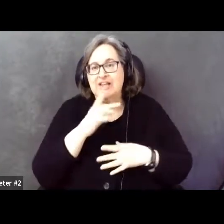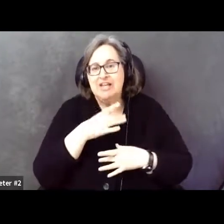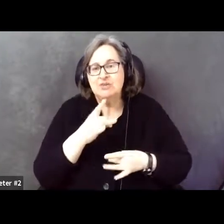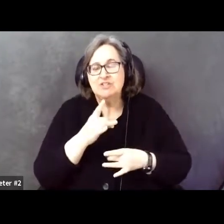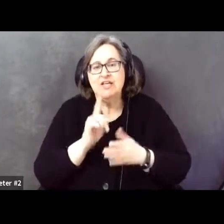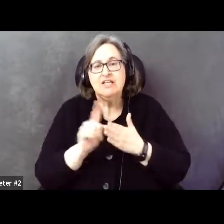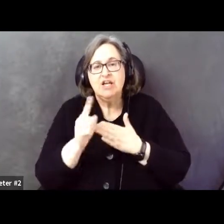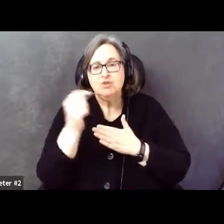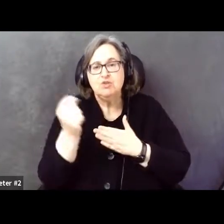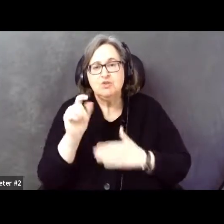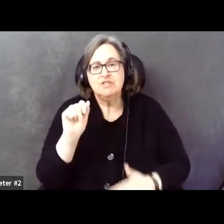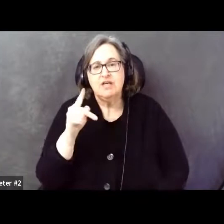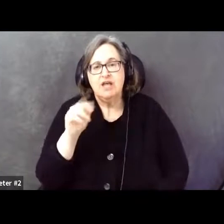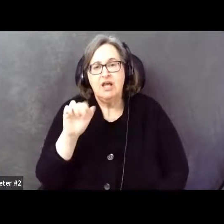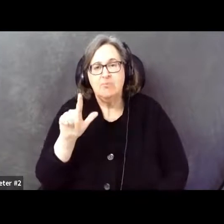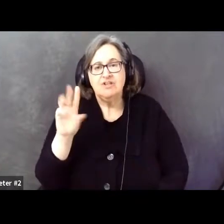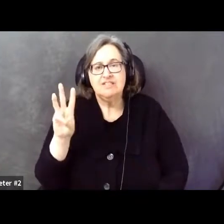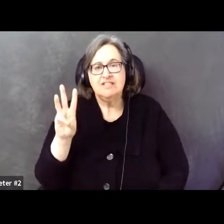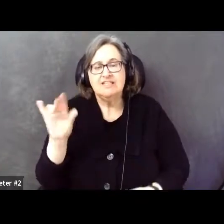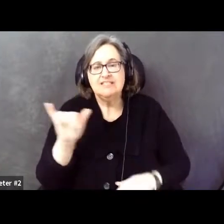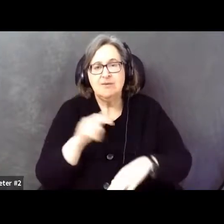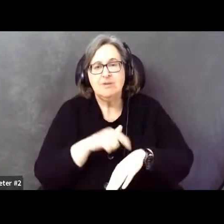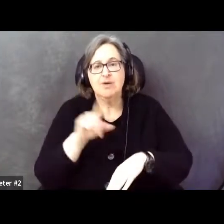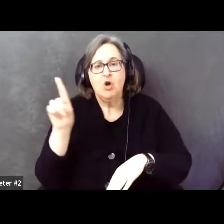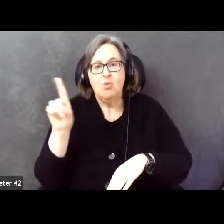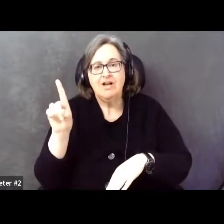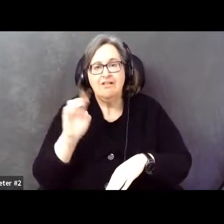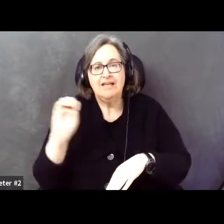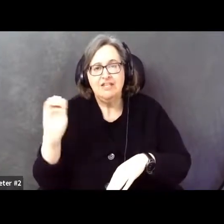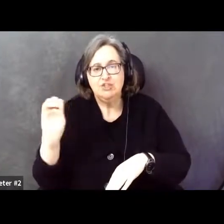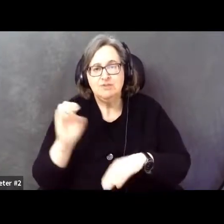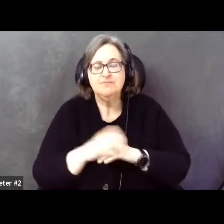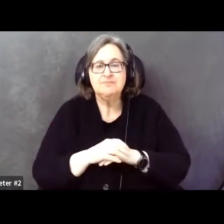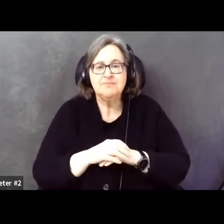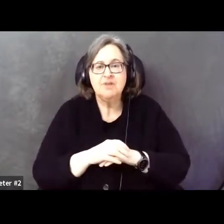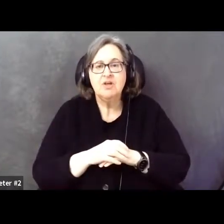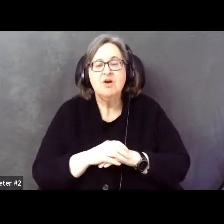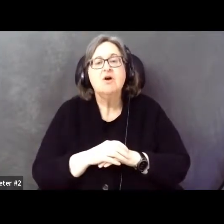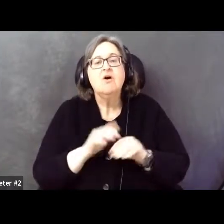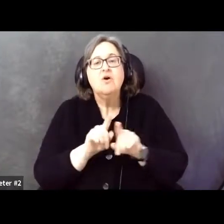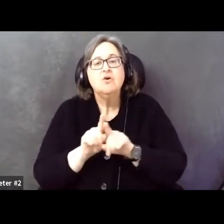Tuesday, April 6th, same time. 1:00 eastern time. And the reminder that we'll be posting